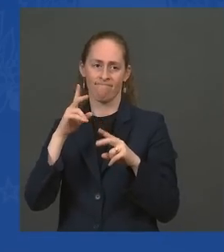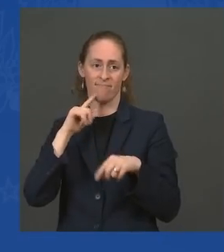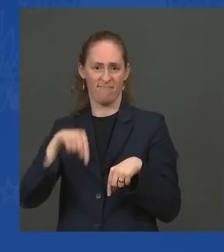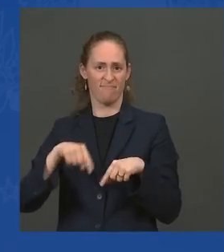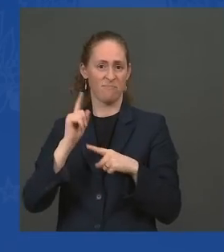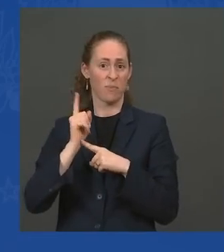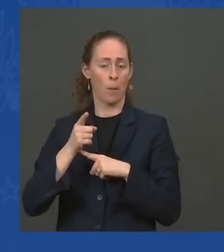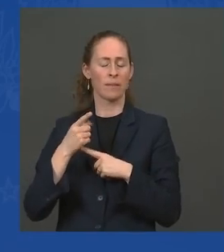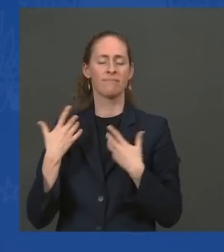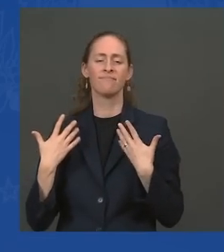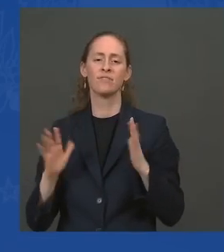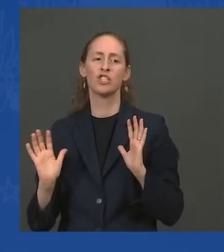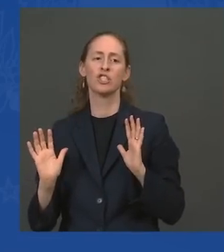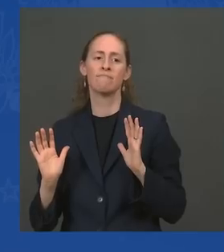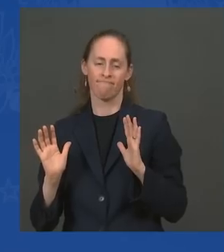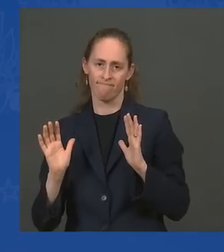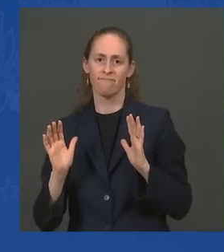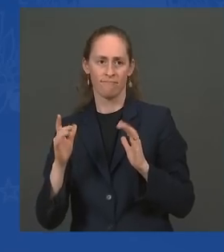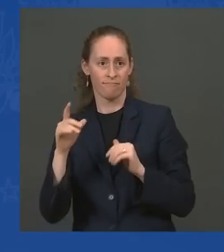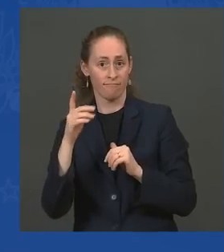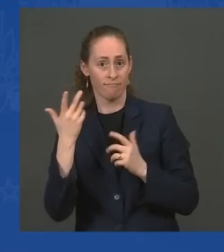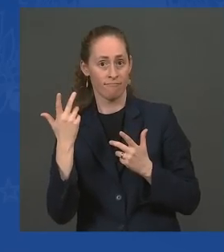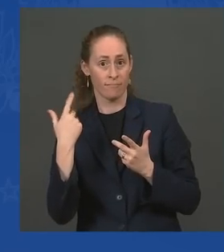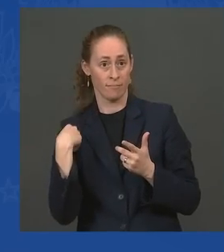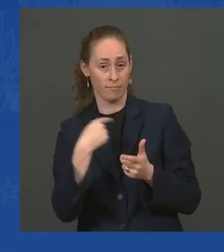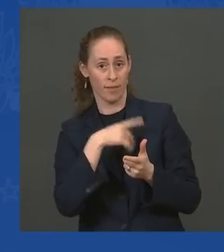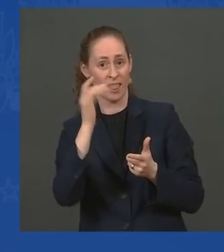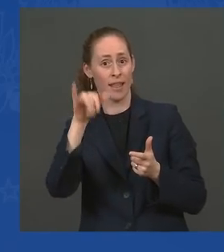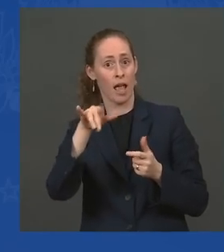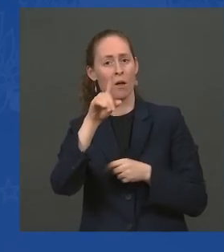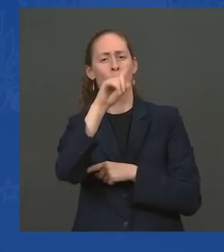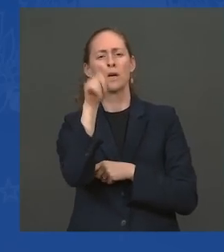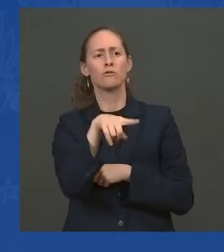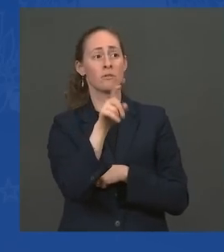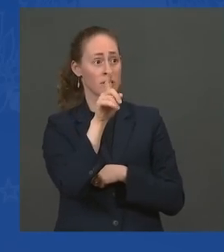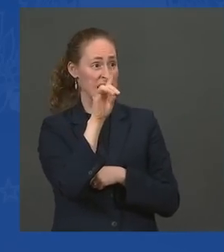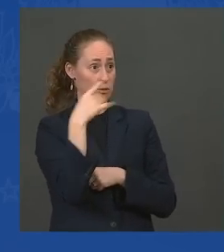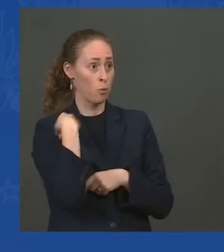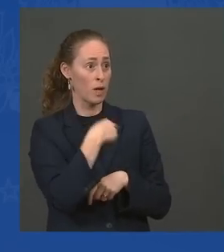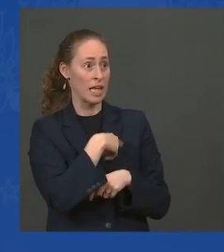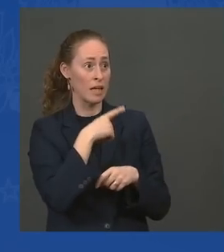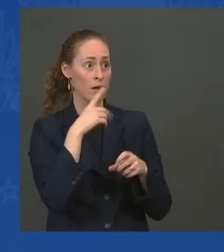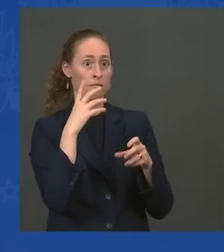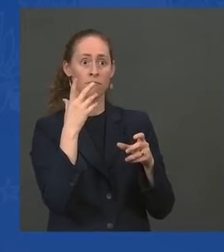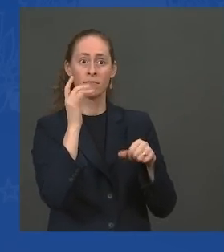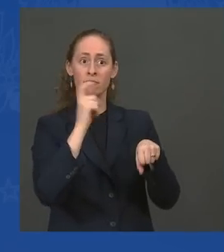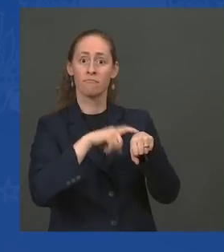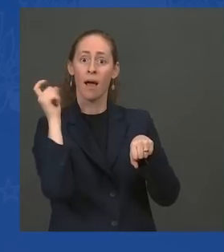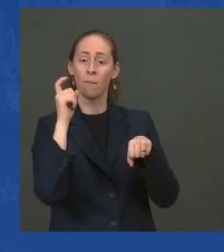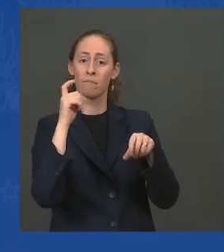Did America win the competition for the 21st century, or did we lose it? Because that's where we are.